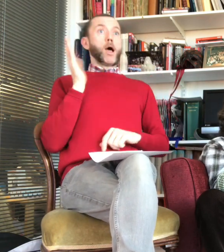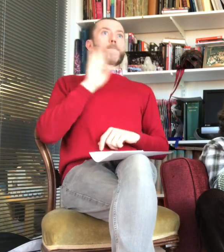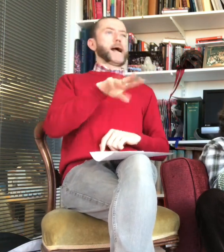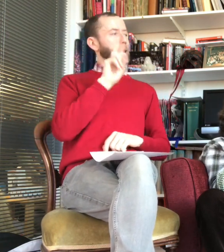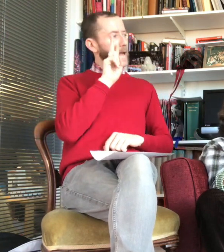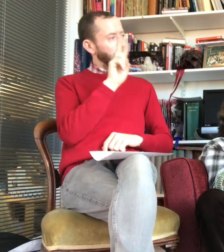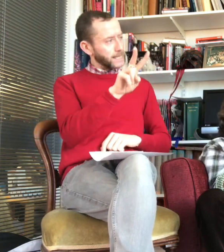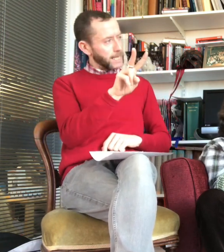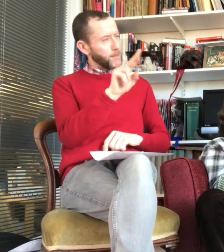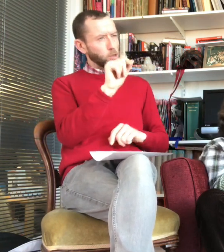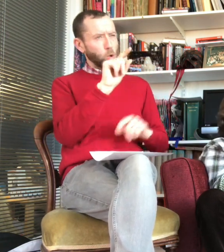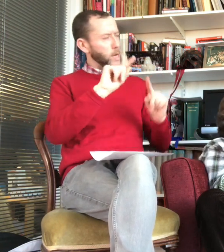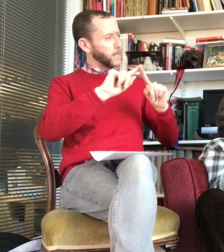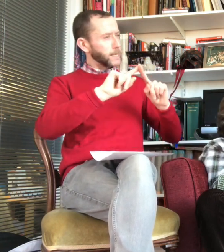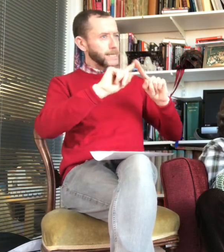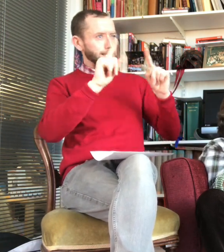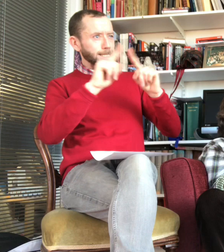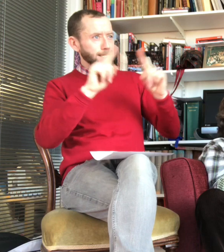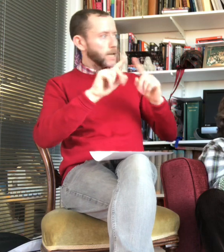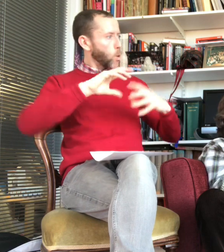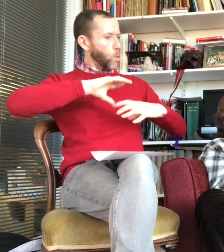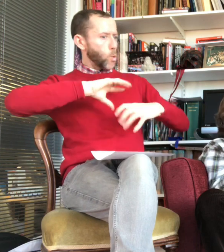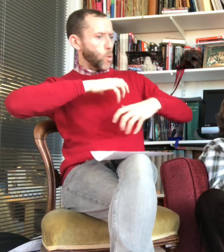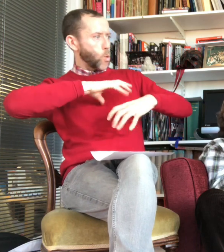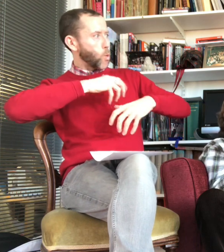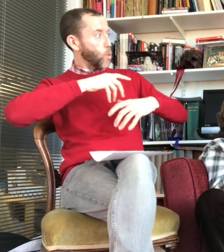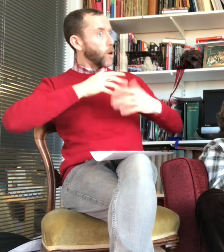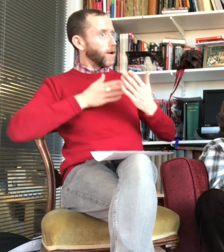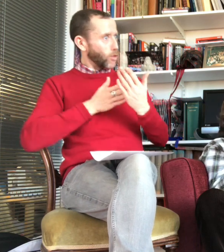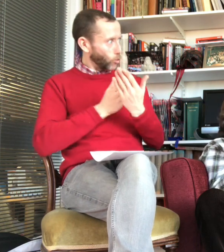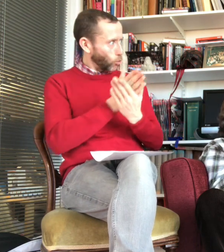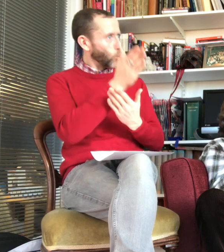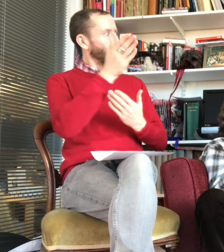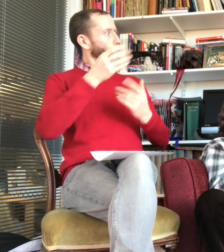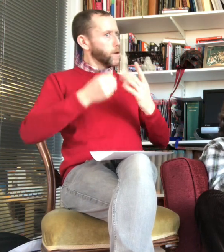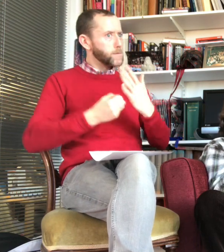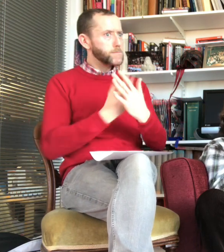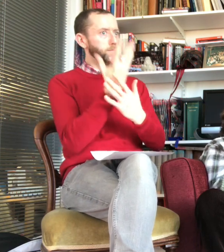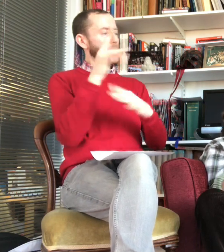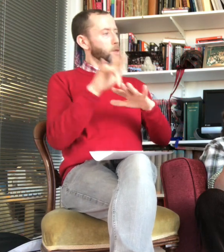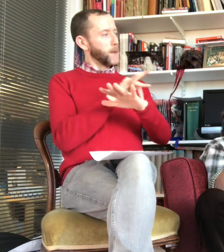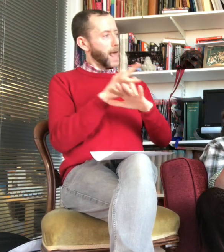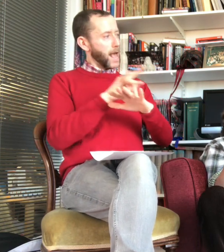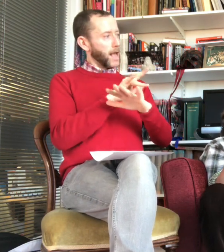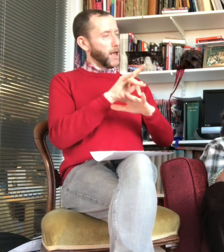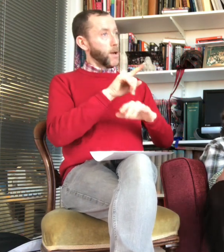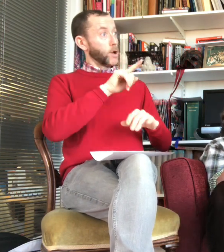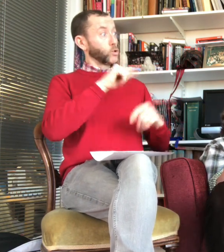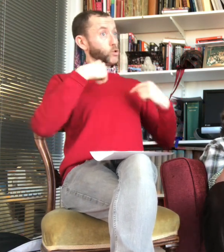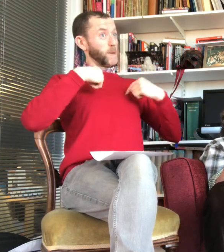nuances and changes that have been made. Because, erm...It's a bit like